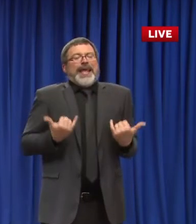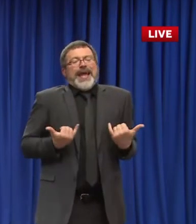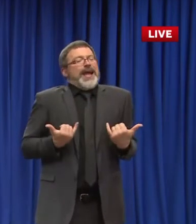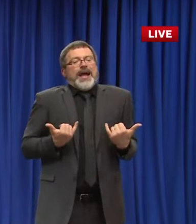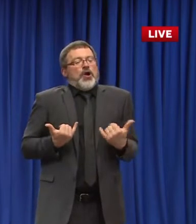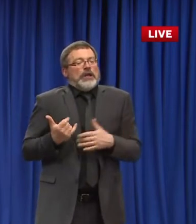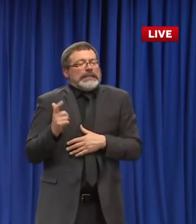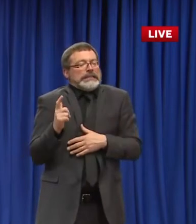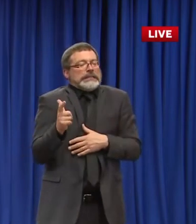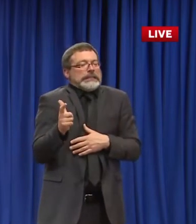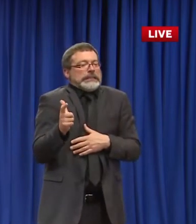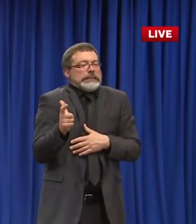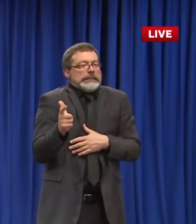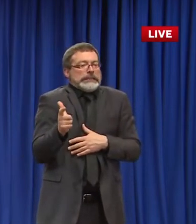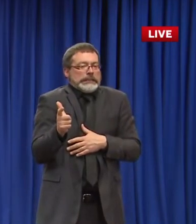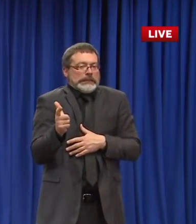WE’RE JUST WE’RE REALLY JUST NOT THERE YET.